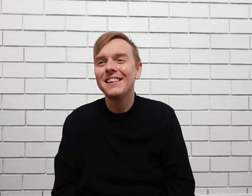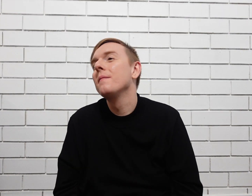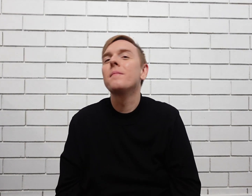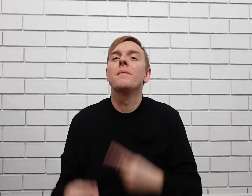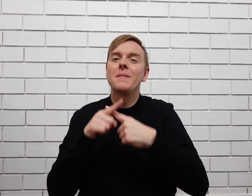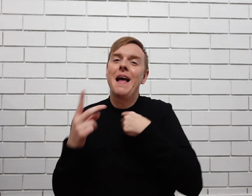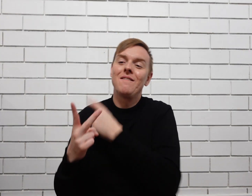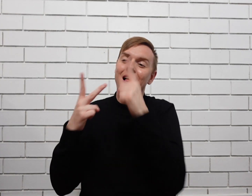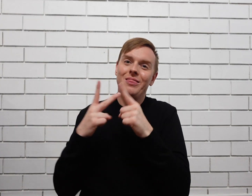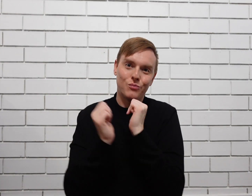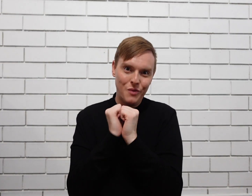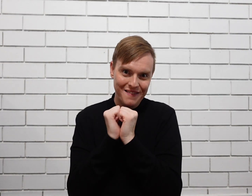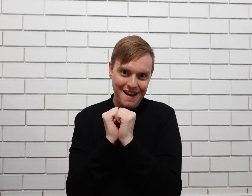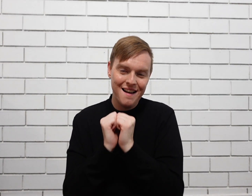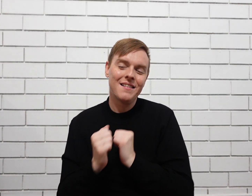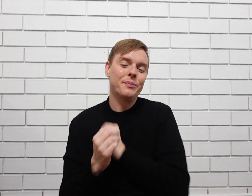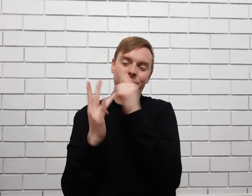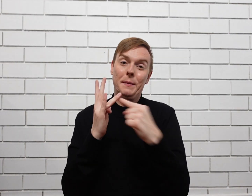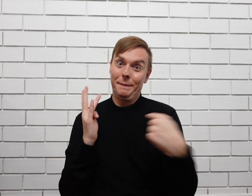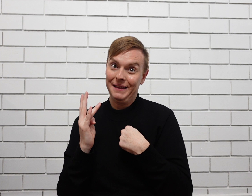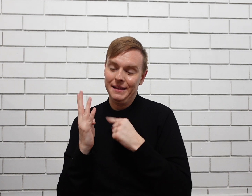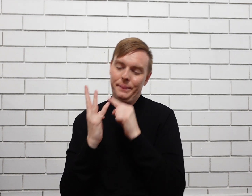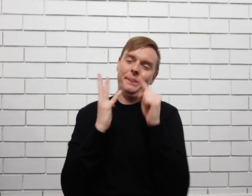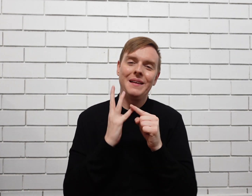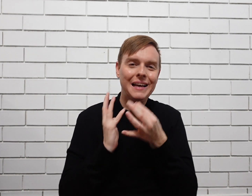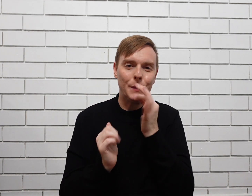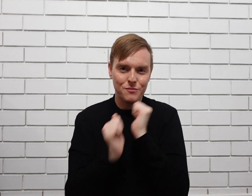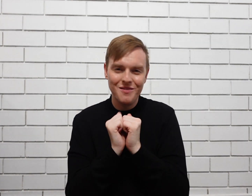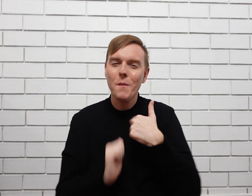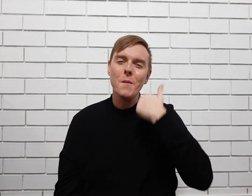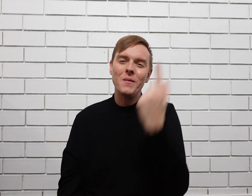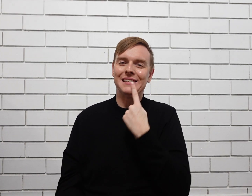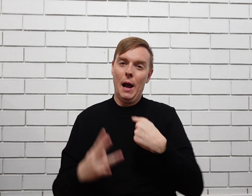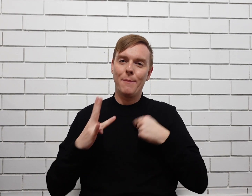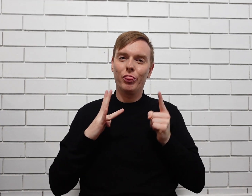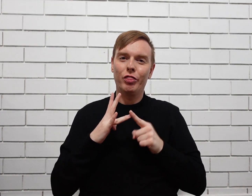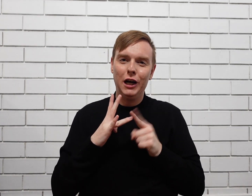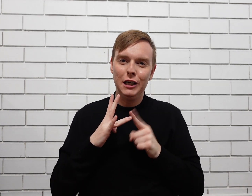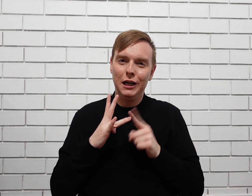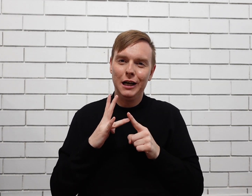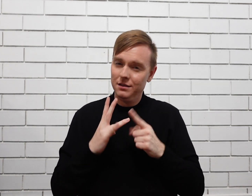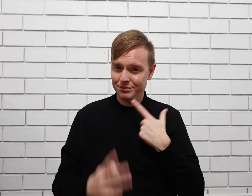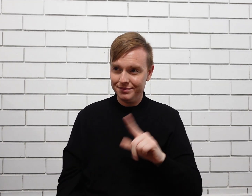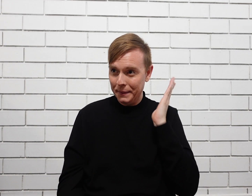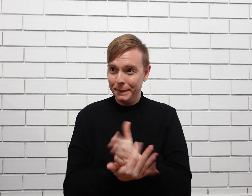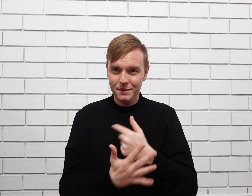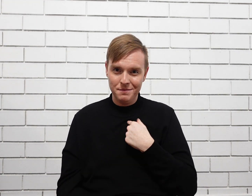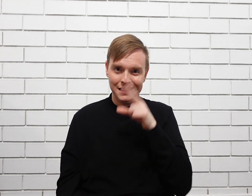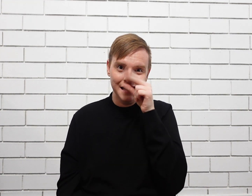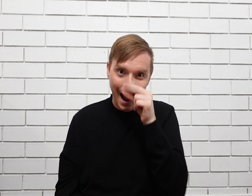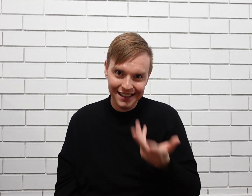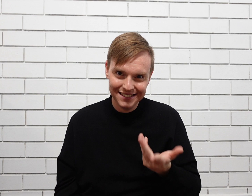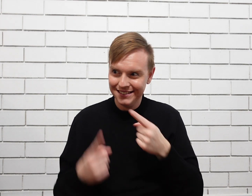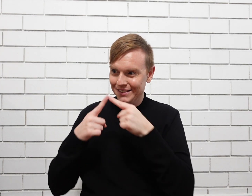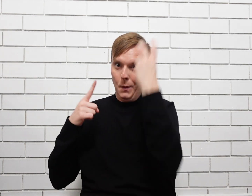I have another brother too. I always say I am third out of four because it's true that I was the youngest out of two older and older to the youngest.